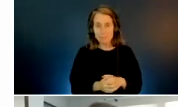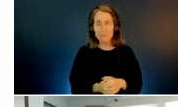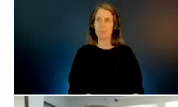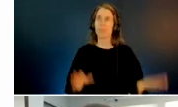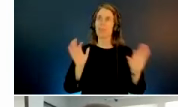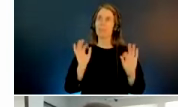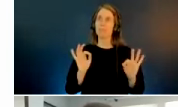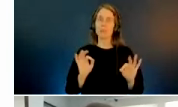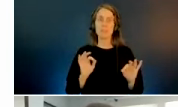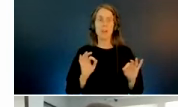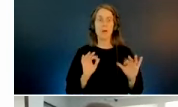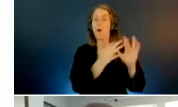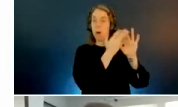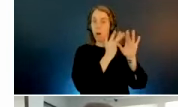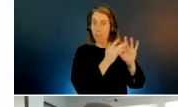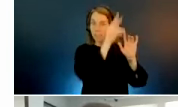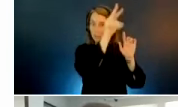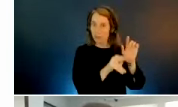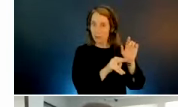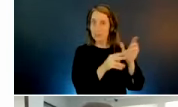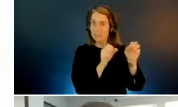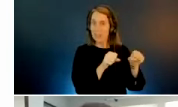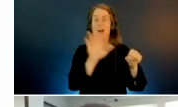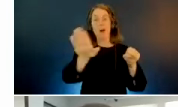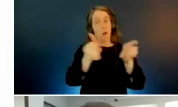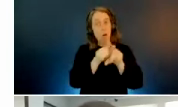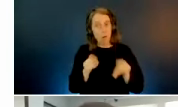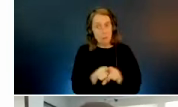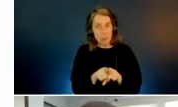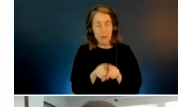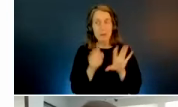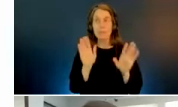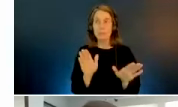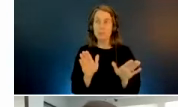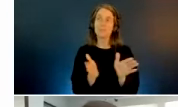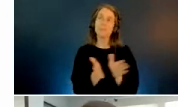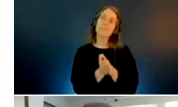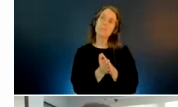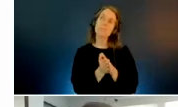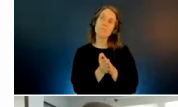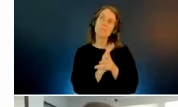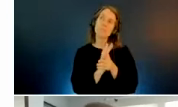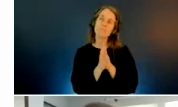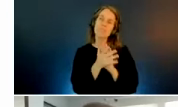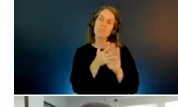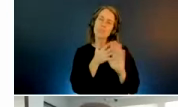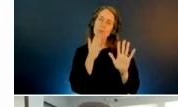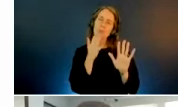also i think it's worth mentioning to uh to kind of keep in mind that there might be some